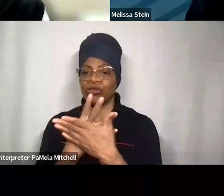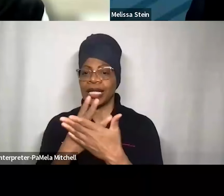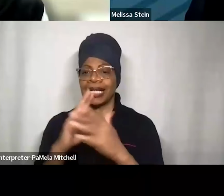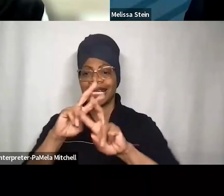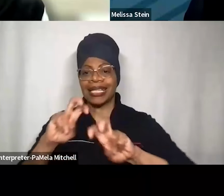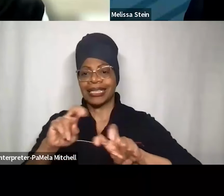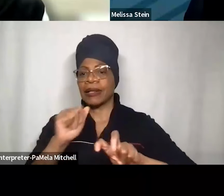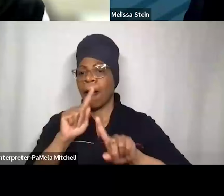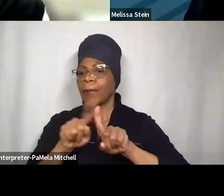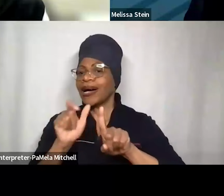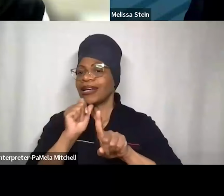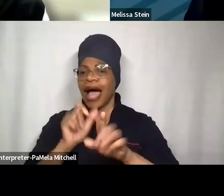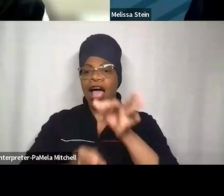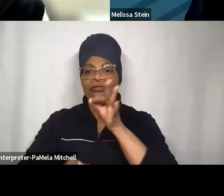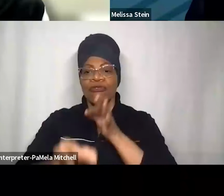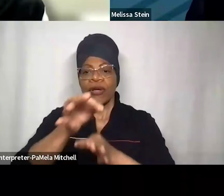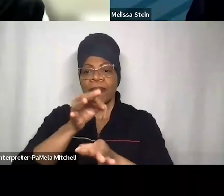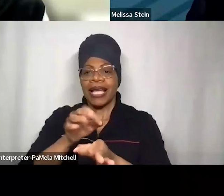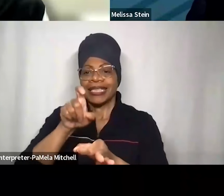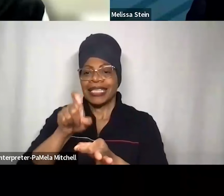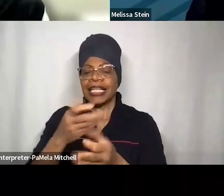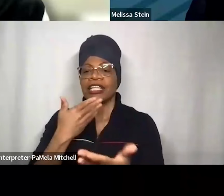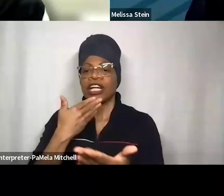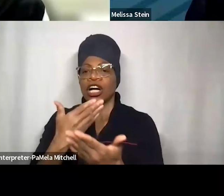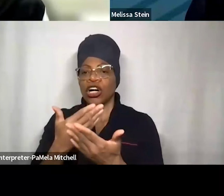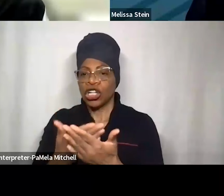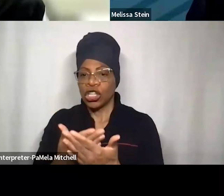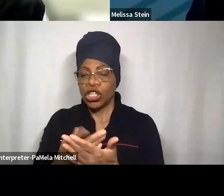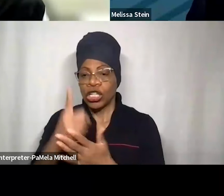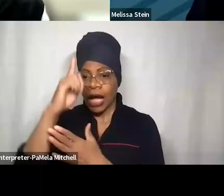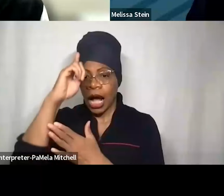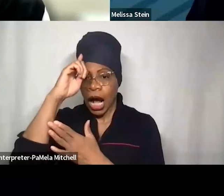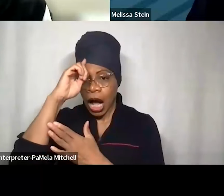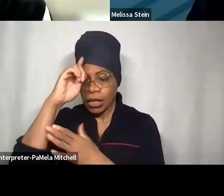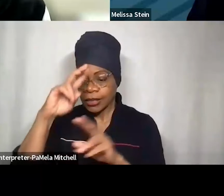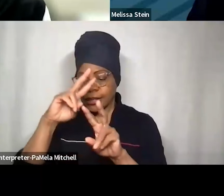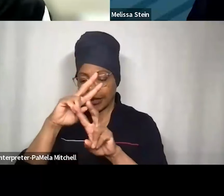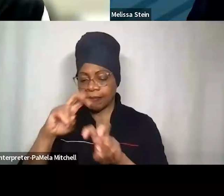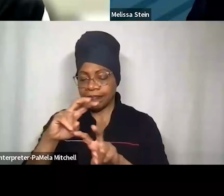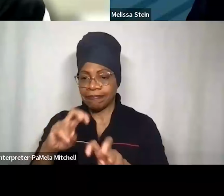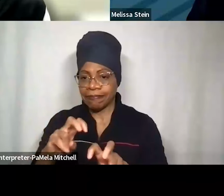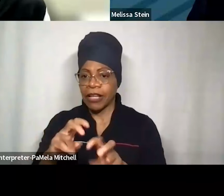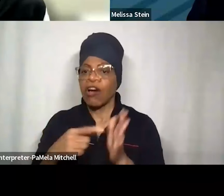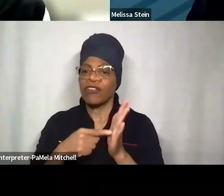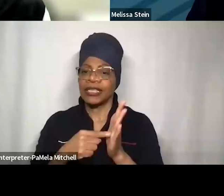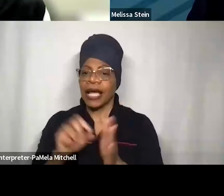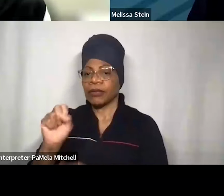for a good psychosocial clinical assessment. So let's take substance use disorders, for example.